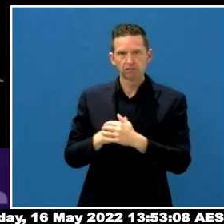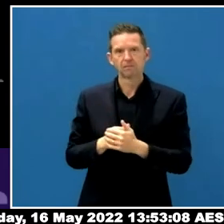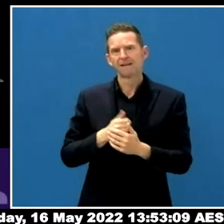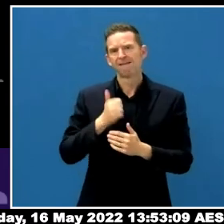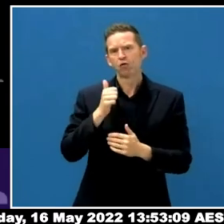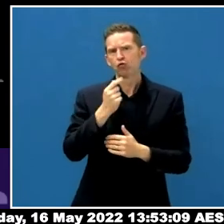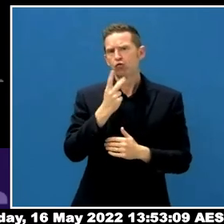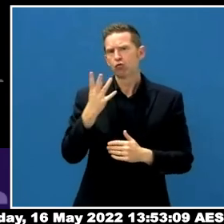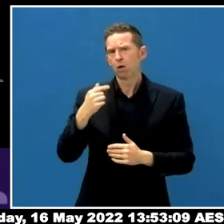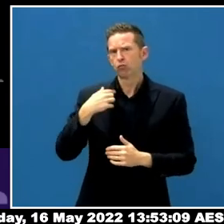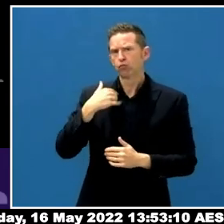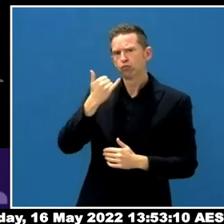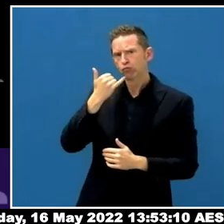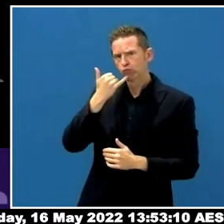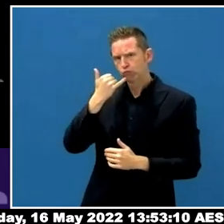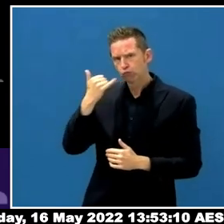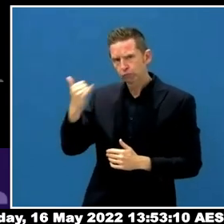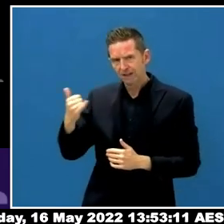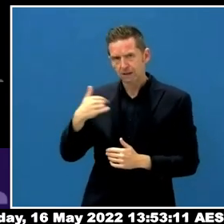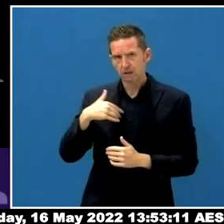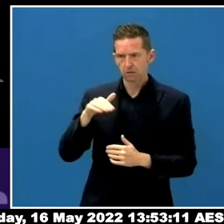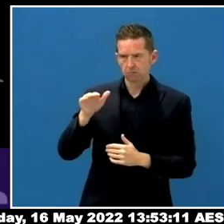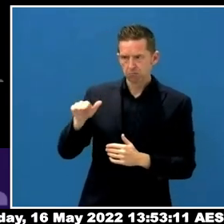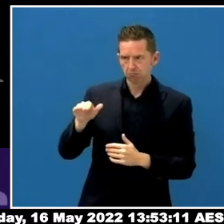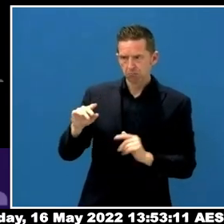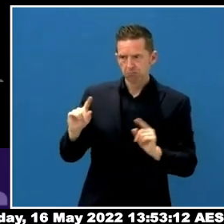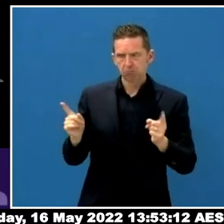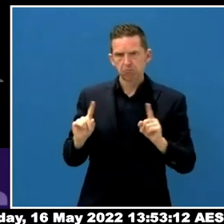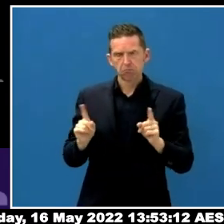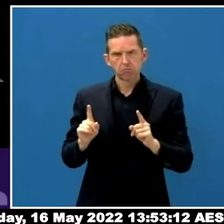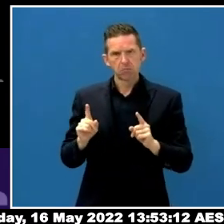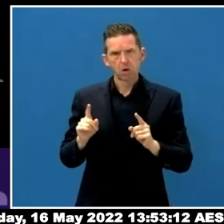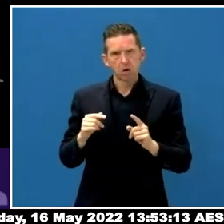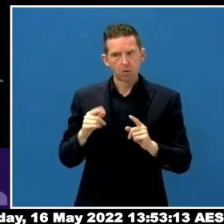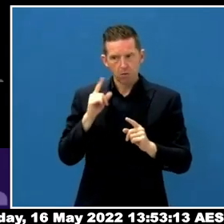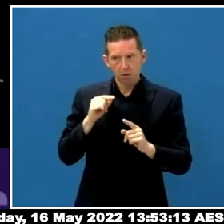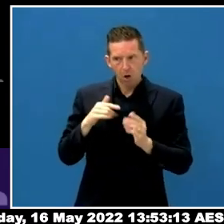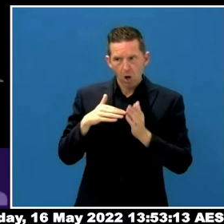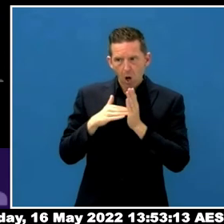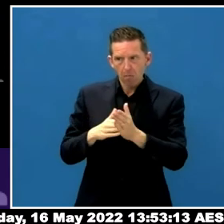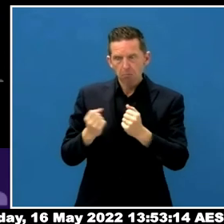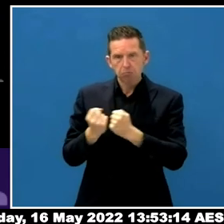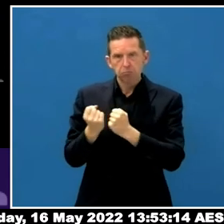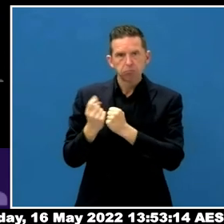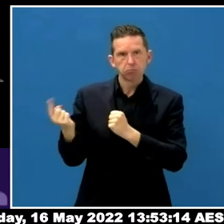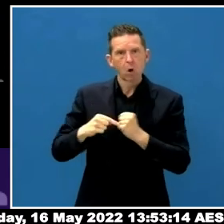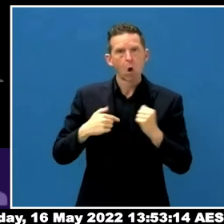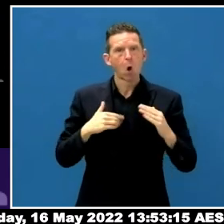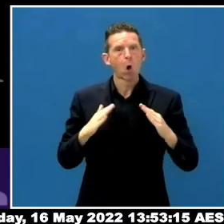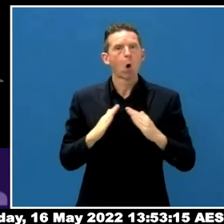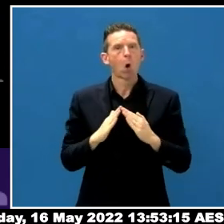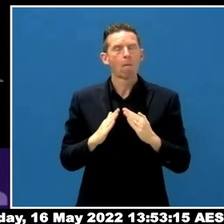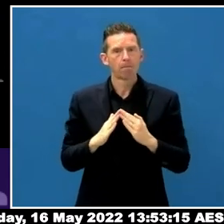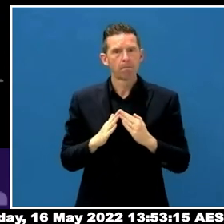support at home, and they finally allowed me to have some support for music therapy via